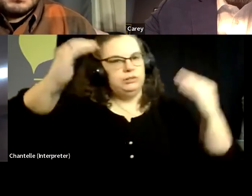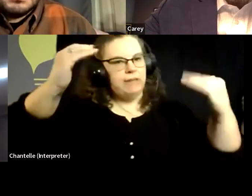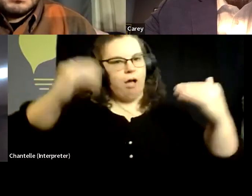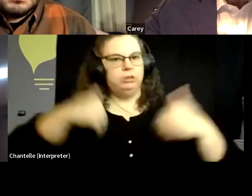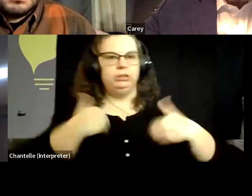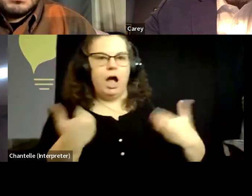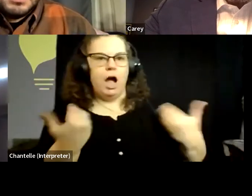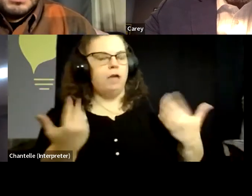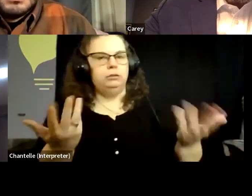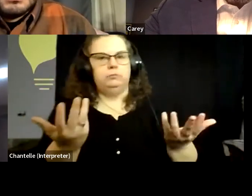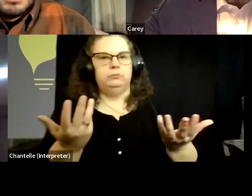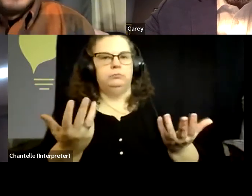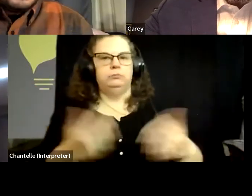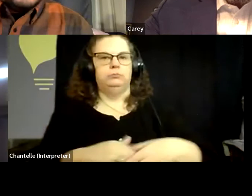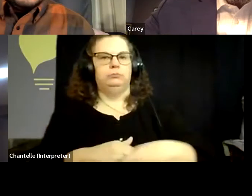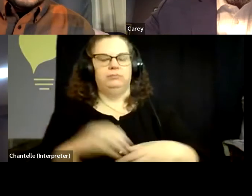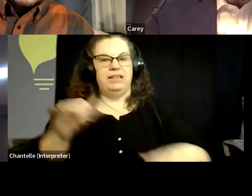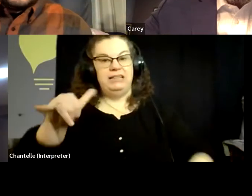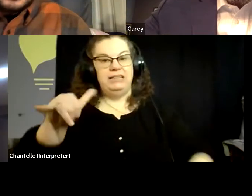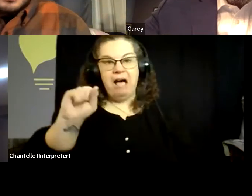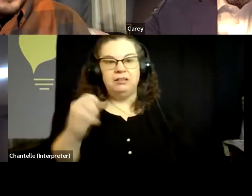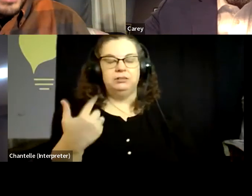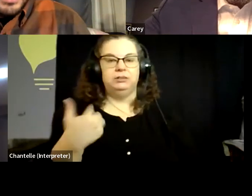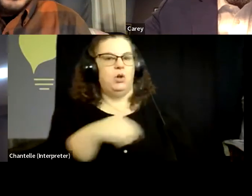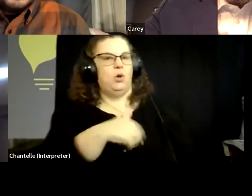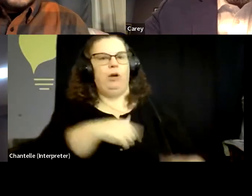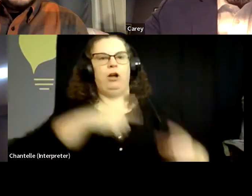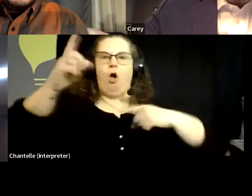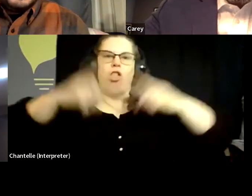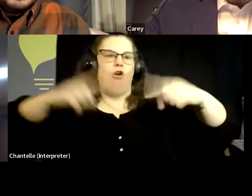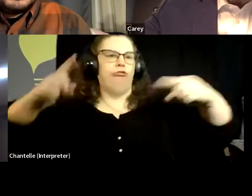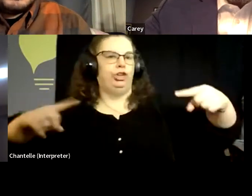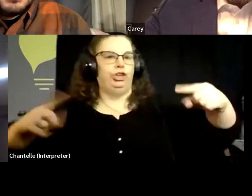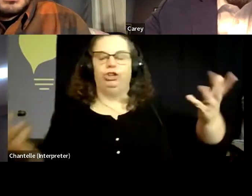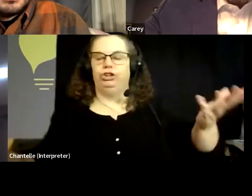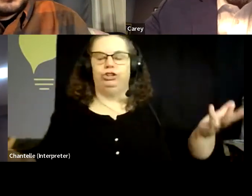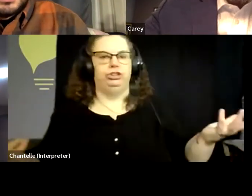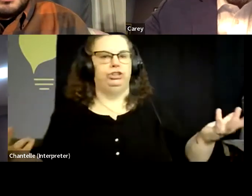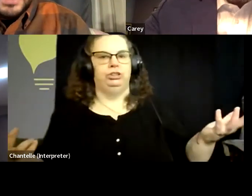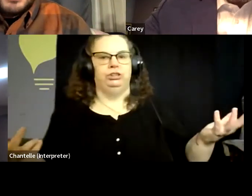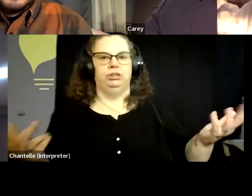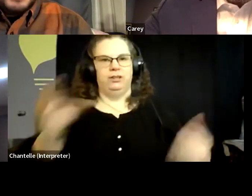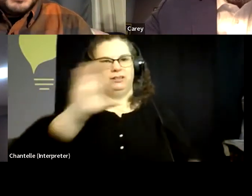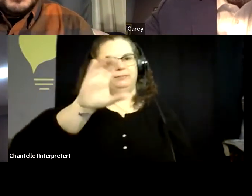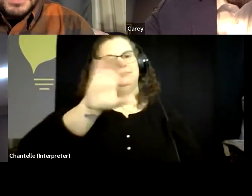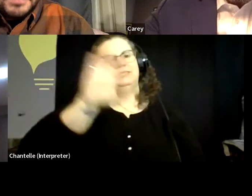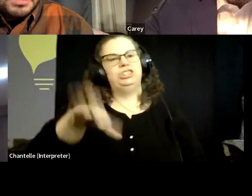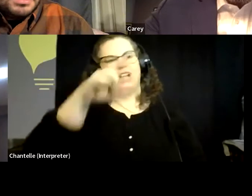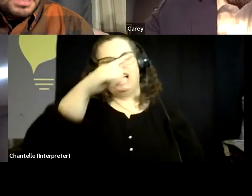s? >> Drew: I'll take the Chicago Black Hawks team I'm on